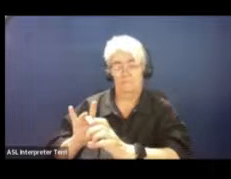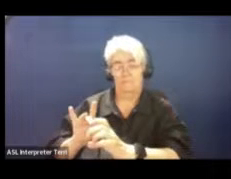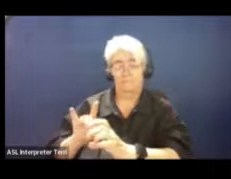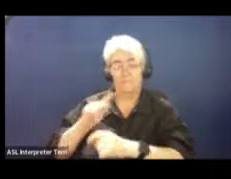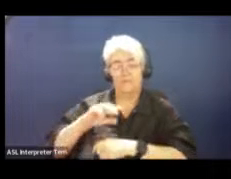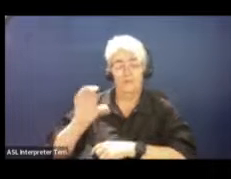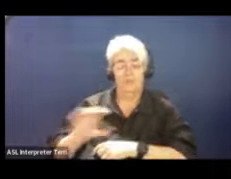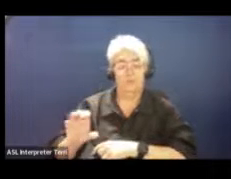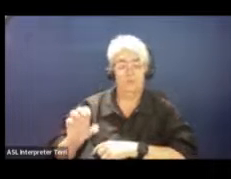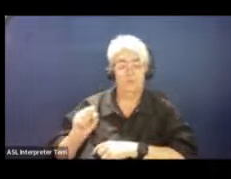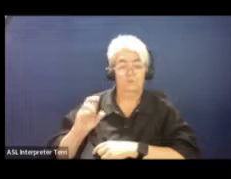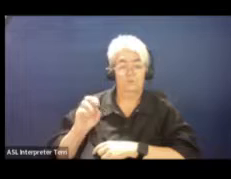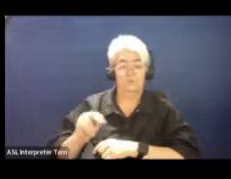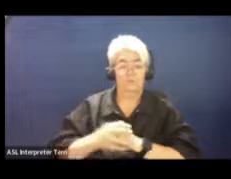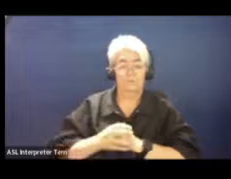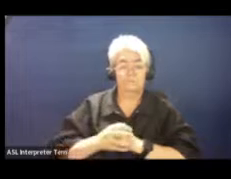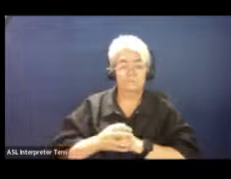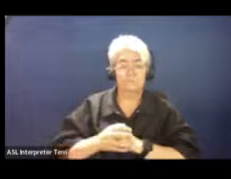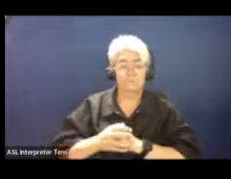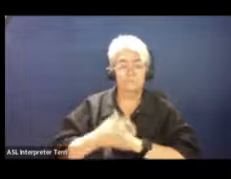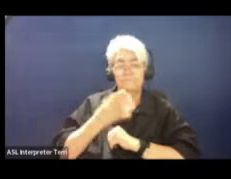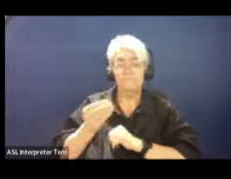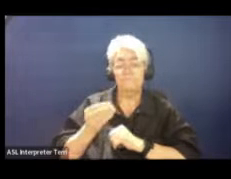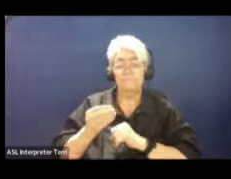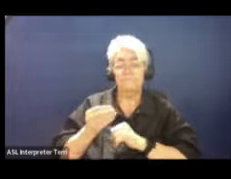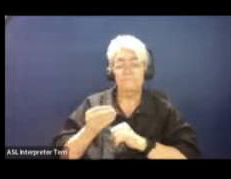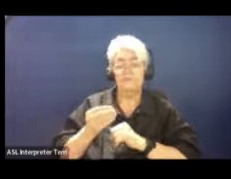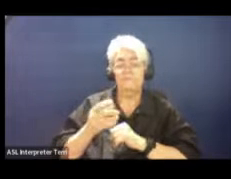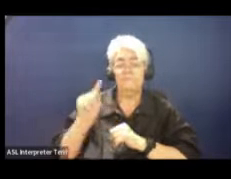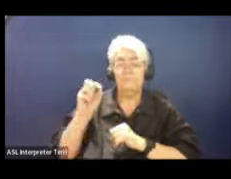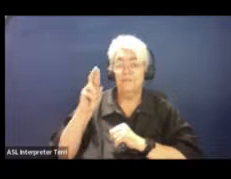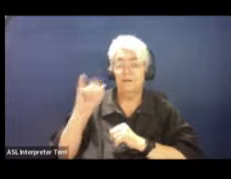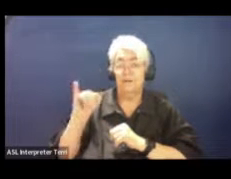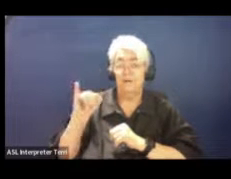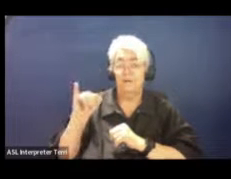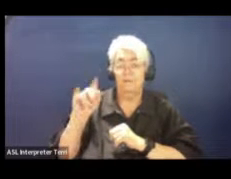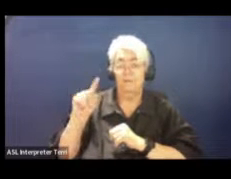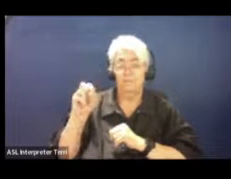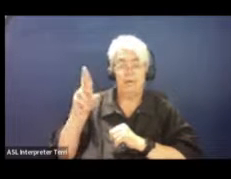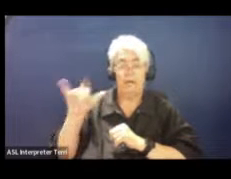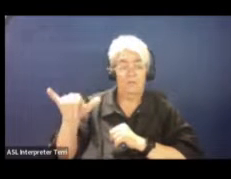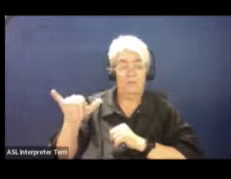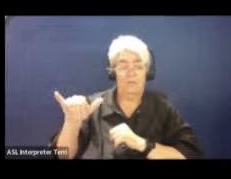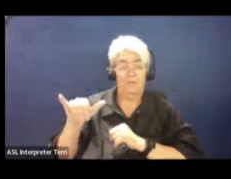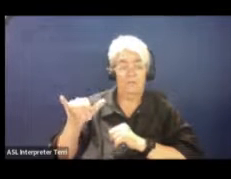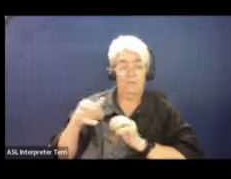the world icon that you see down there. Terry, Have you shared the Spanish version? Terry Camacho-Gonsalves: Se